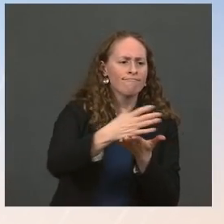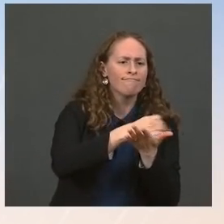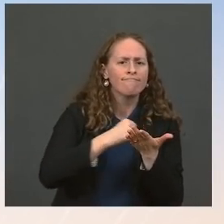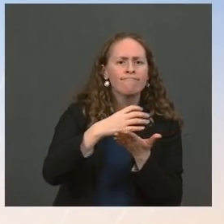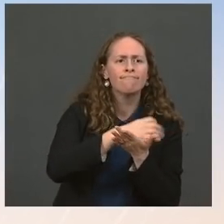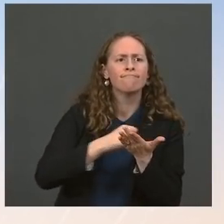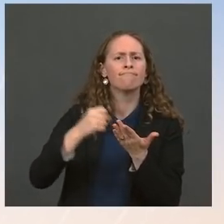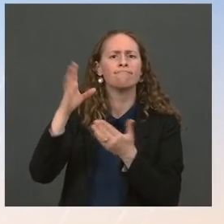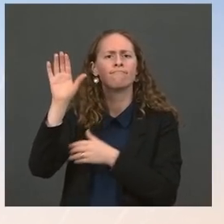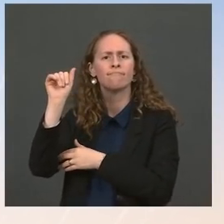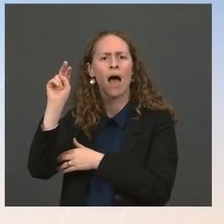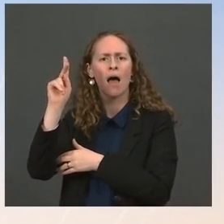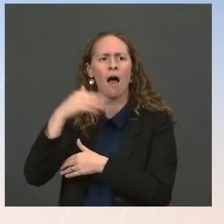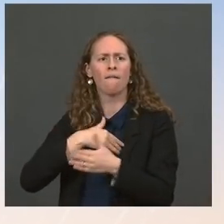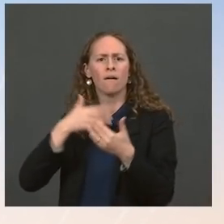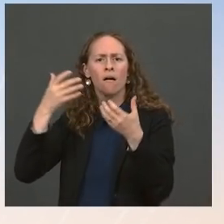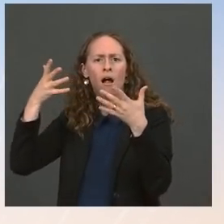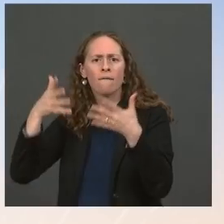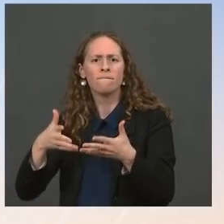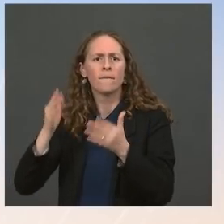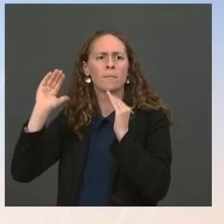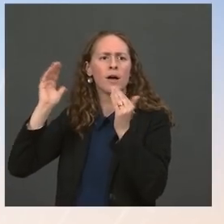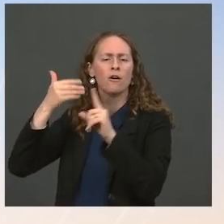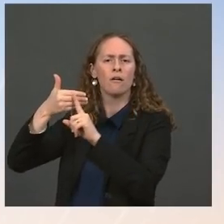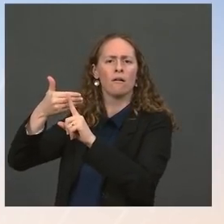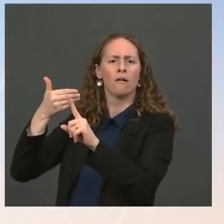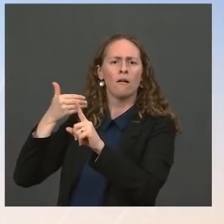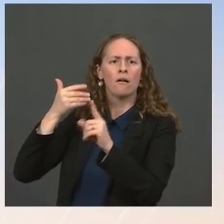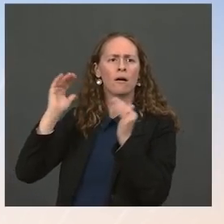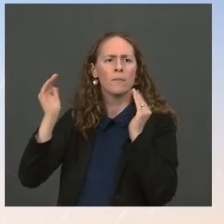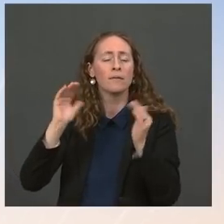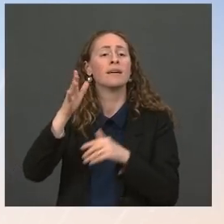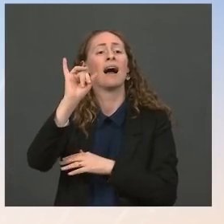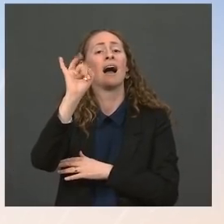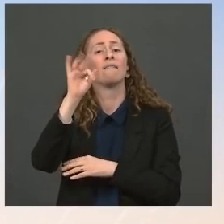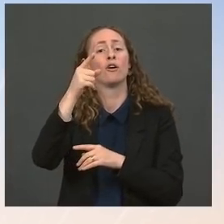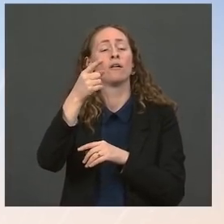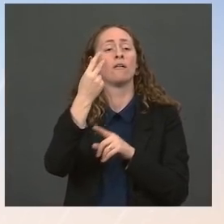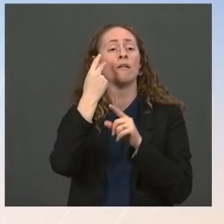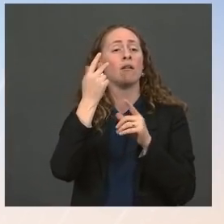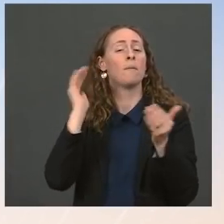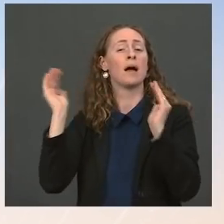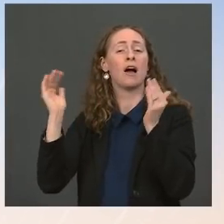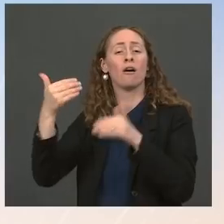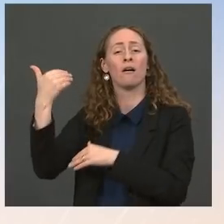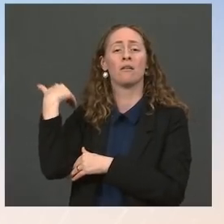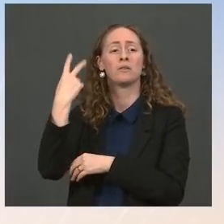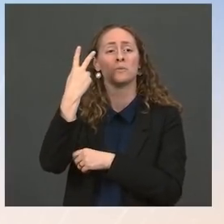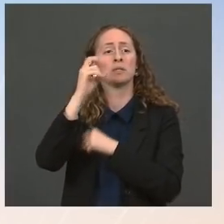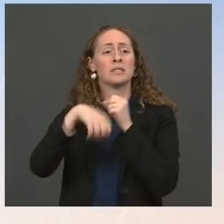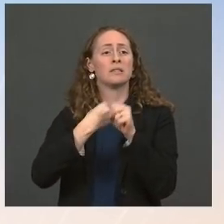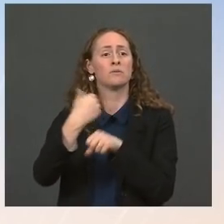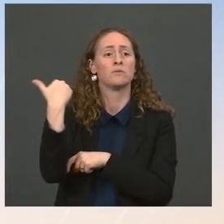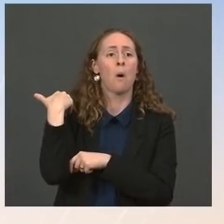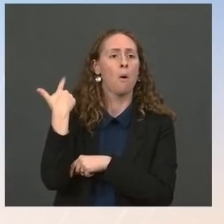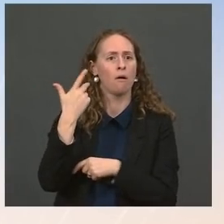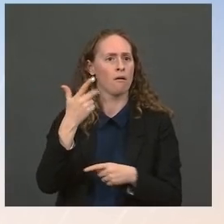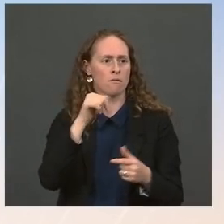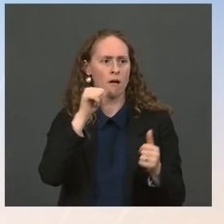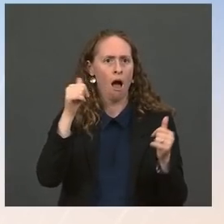if you look back to two years ago, things may be comparative, that's not how people look at things. So, our objective here is to tackle each of these issues